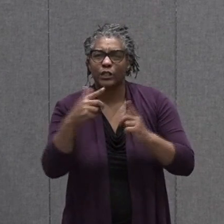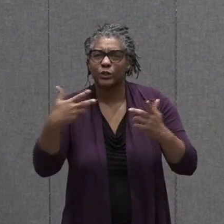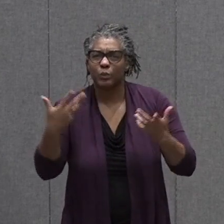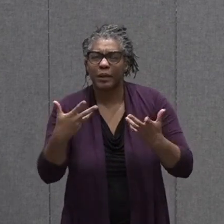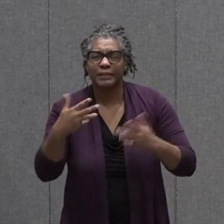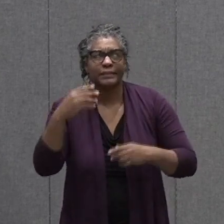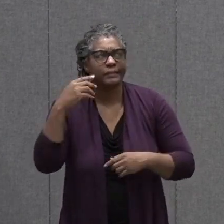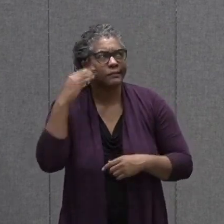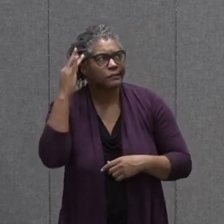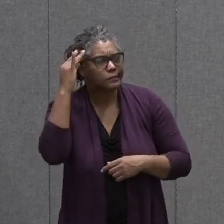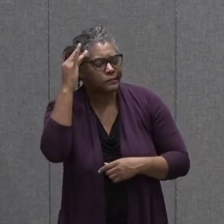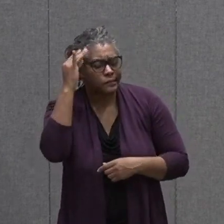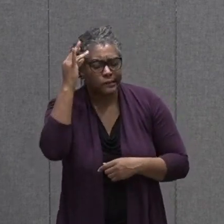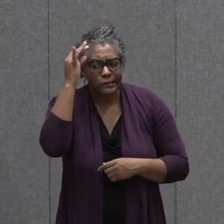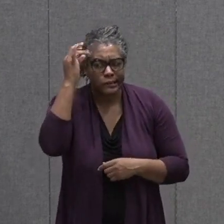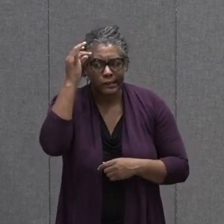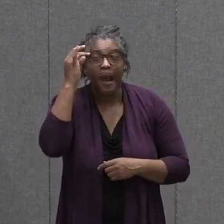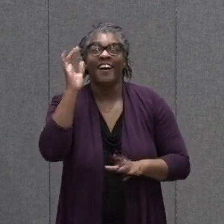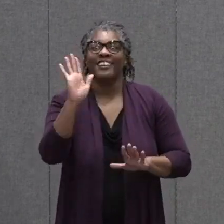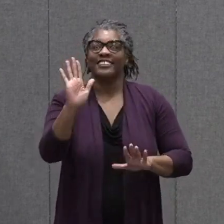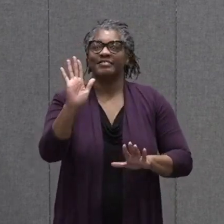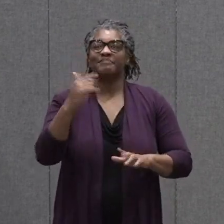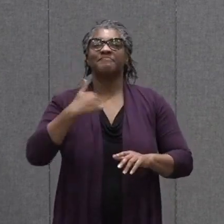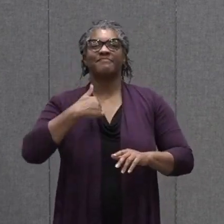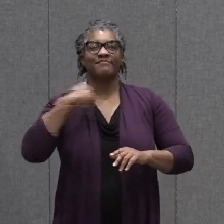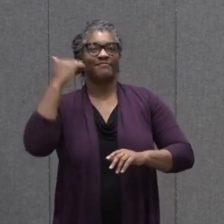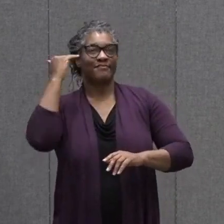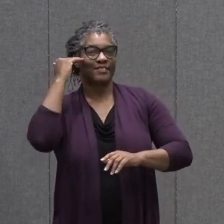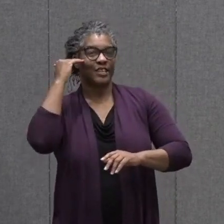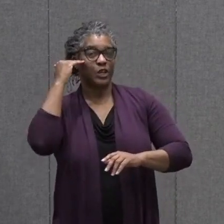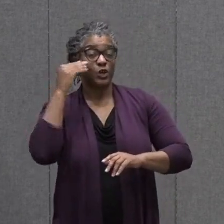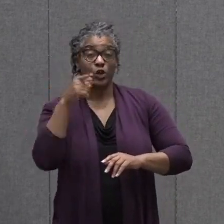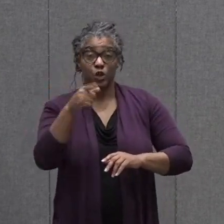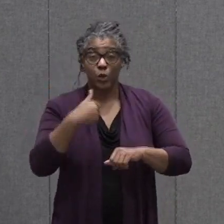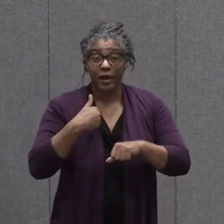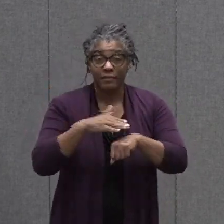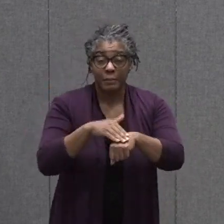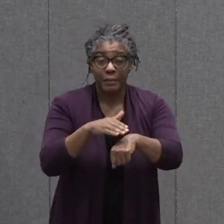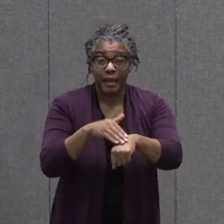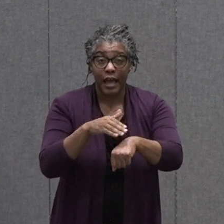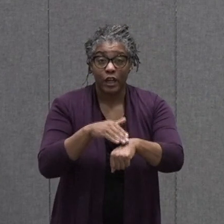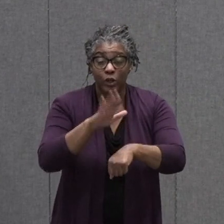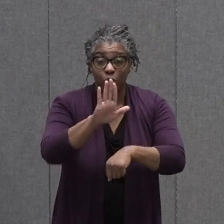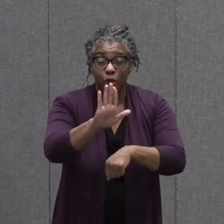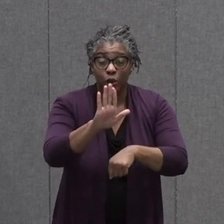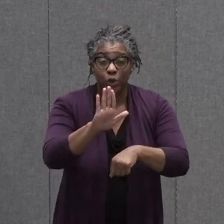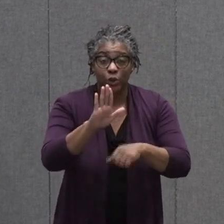Oh, I thought of one. Do you have a pet at your house? Maybe a cat.